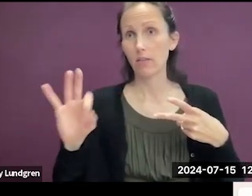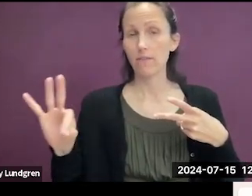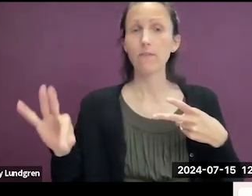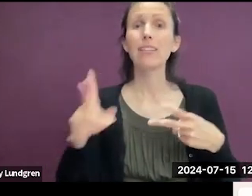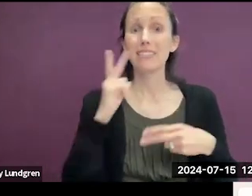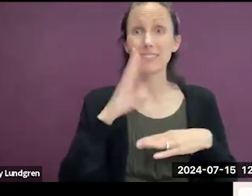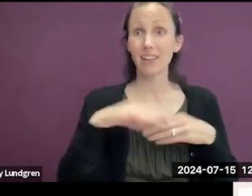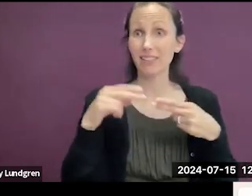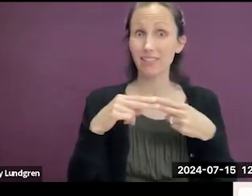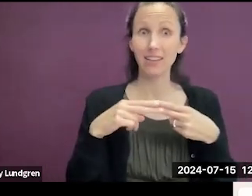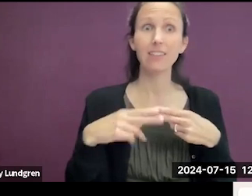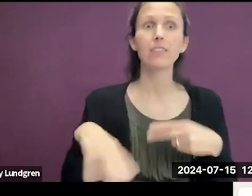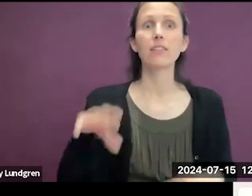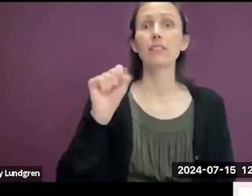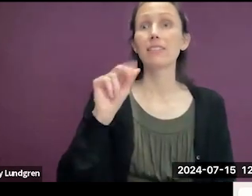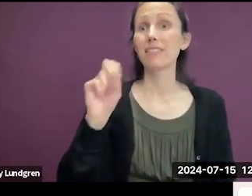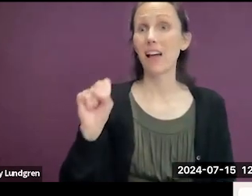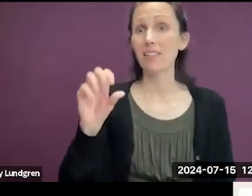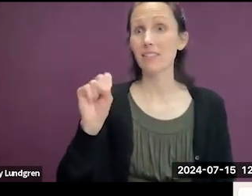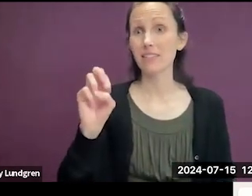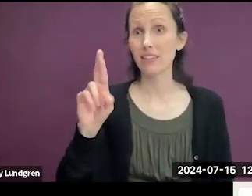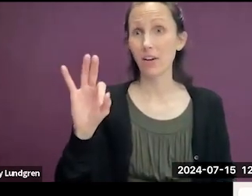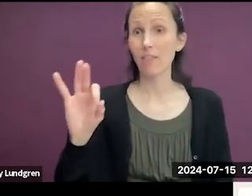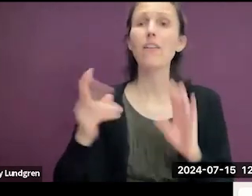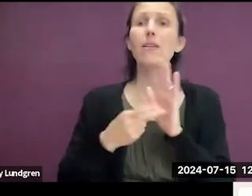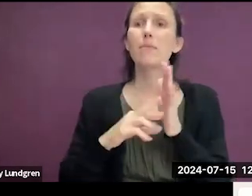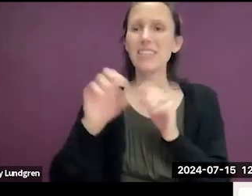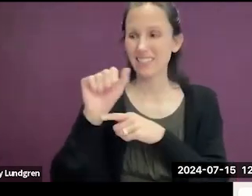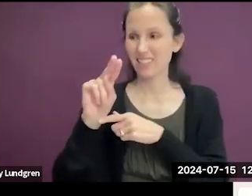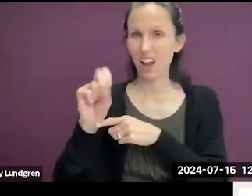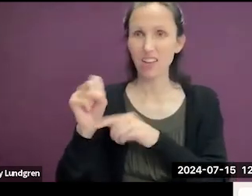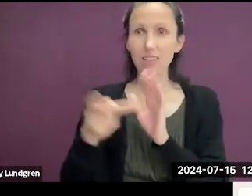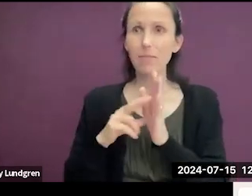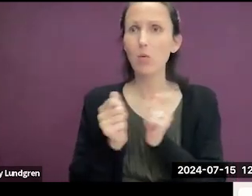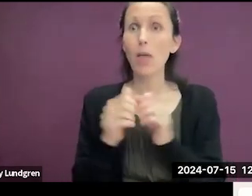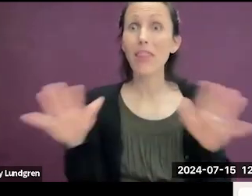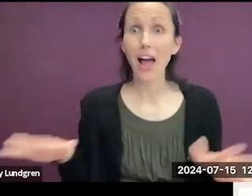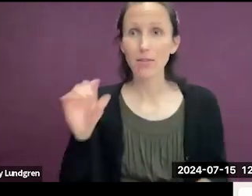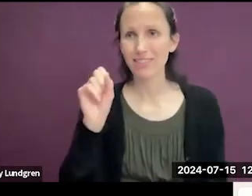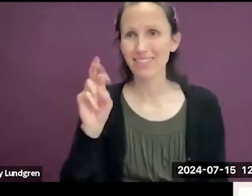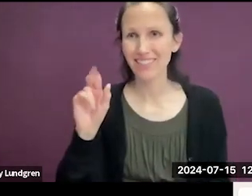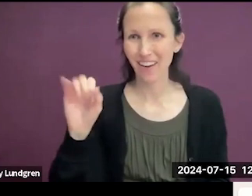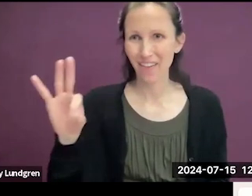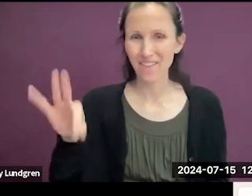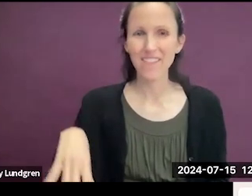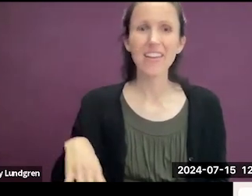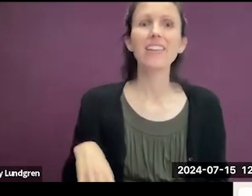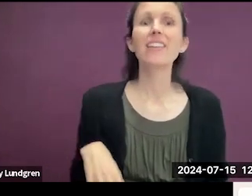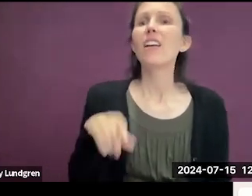or fonts without serifs. Fonts without serifs are a little bit easier to read.